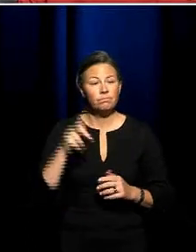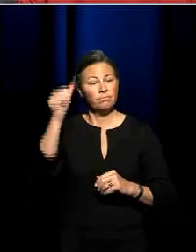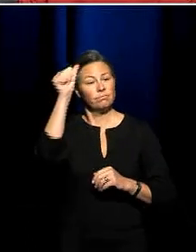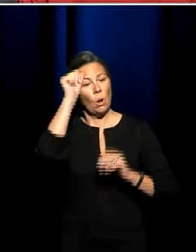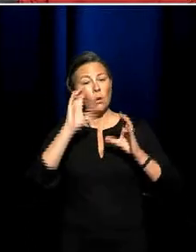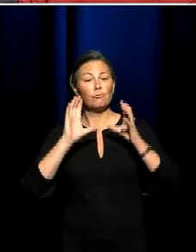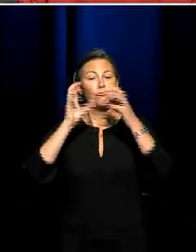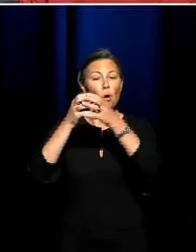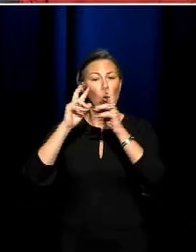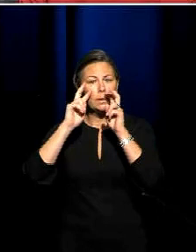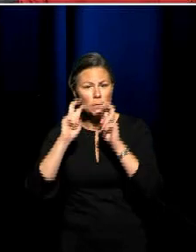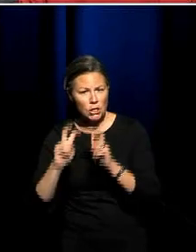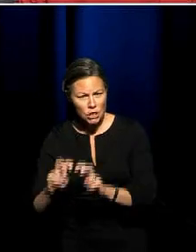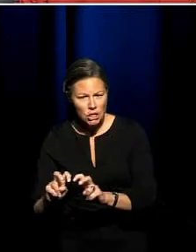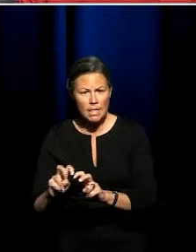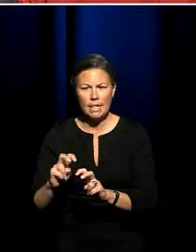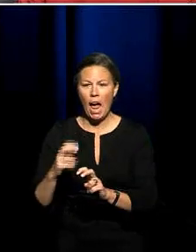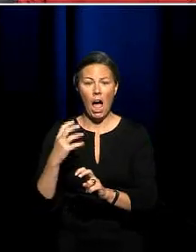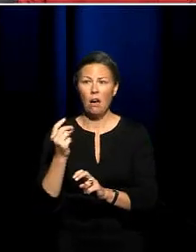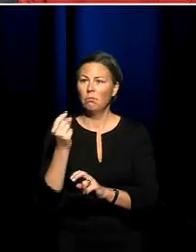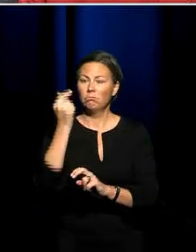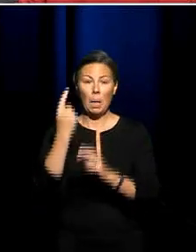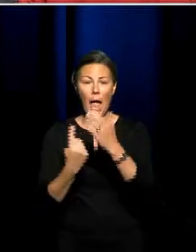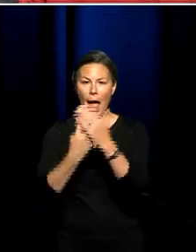for a Royal Commission into violence and abuse against people with disability